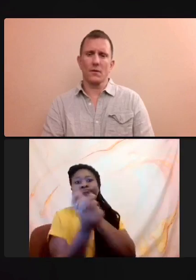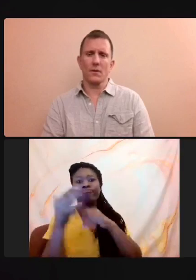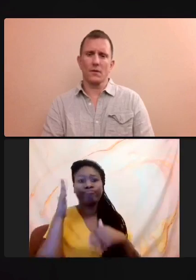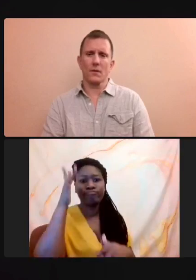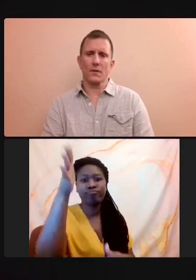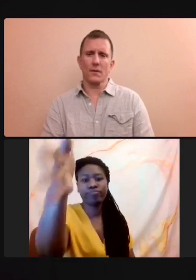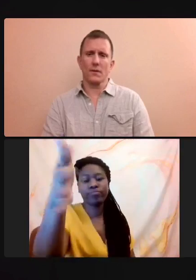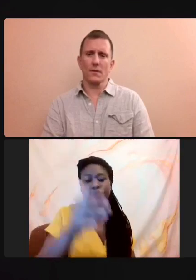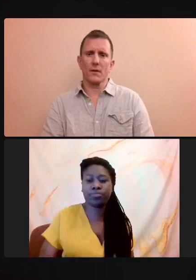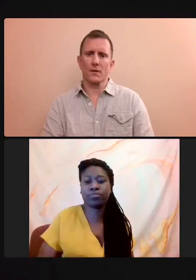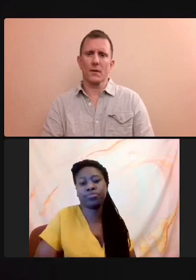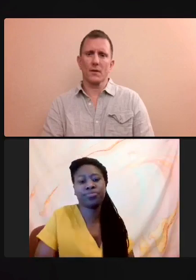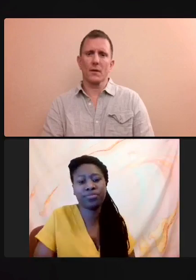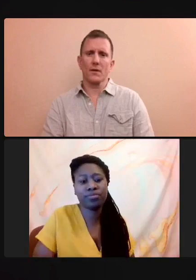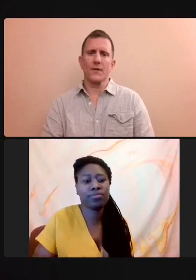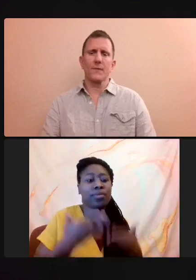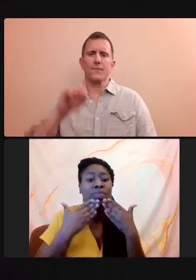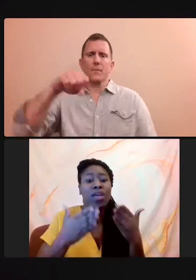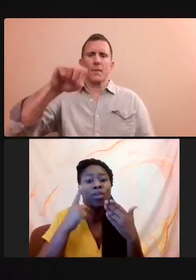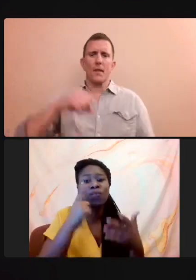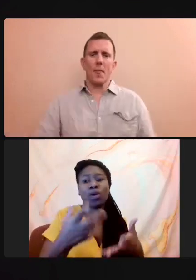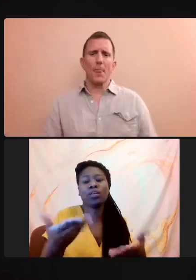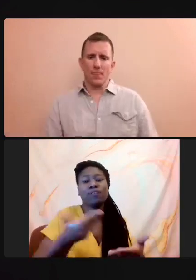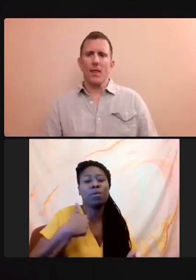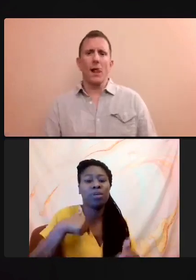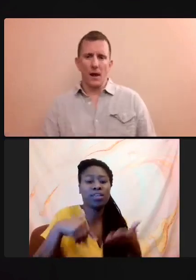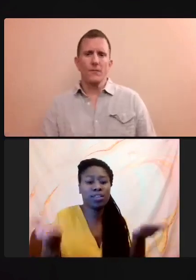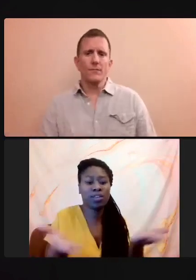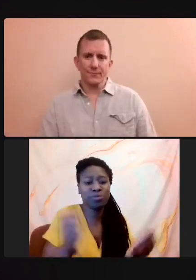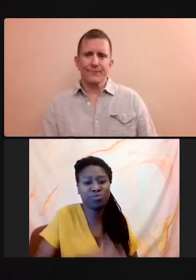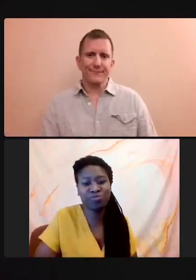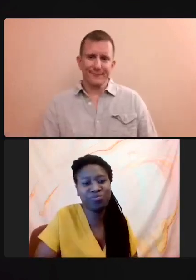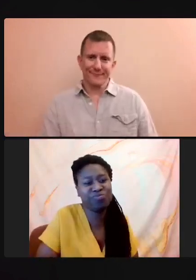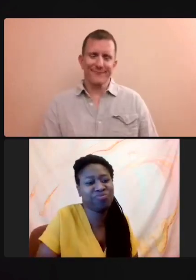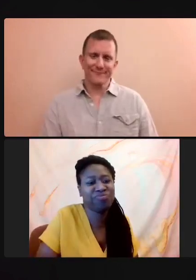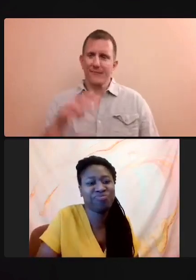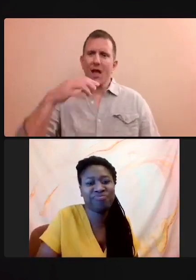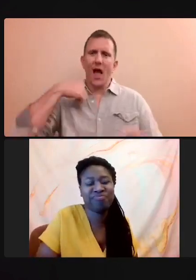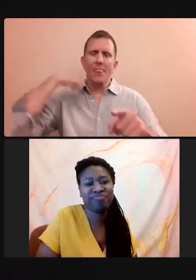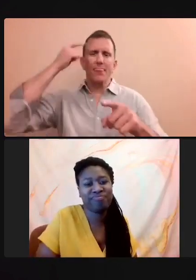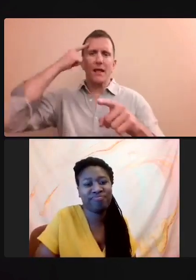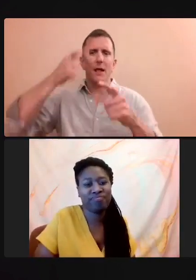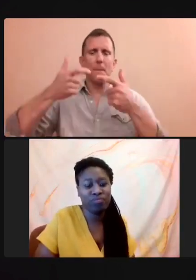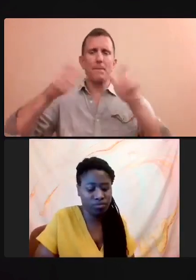Having. And so what's the purpose? Right. So if it's a language requirement before you are enrolled